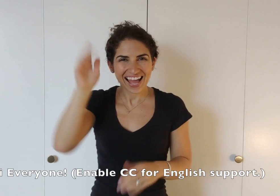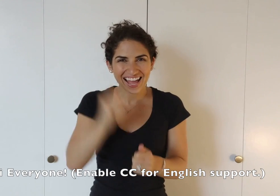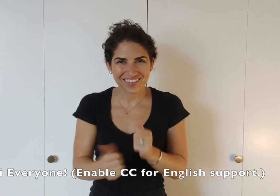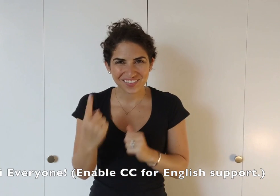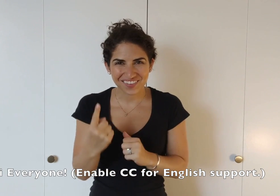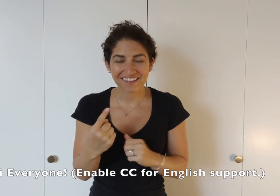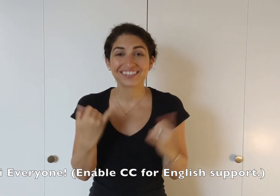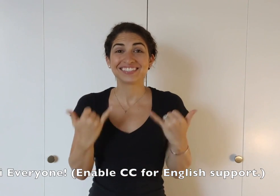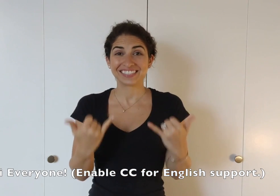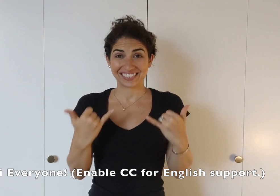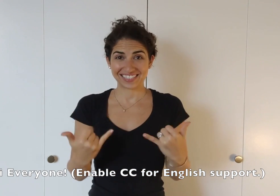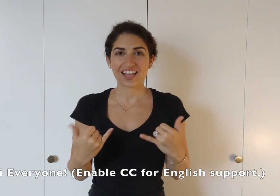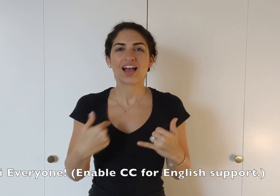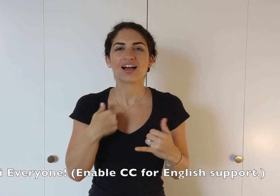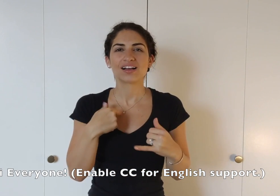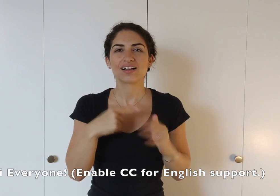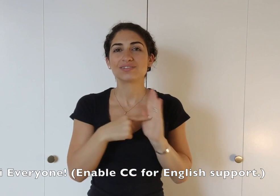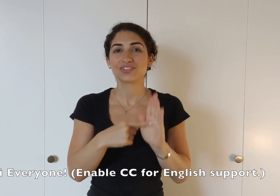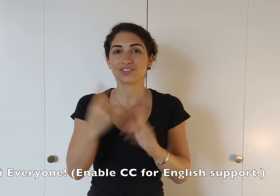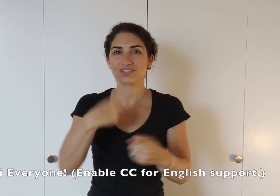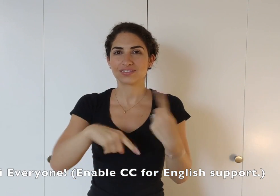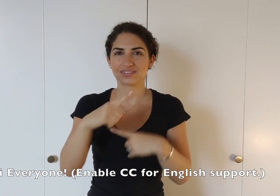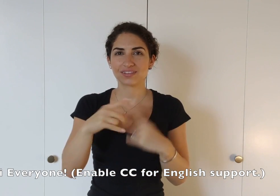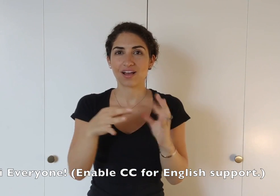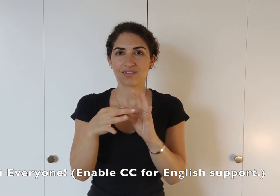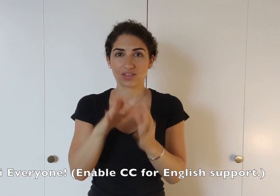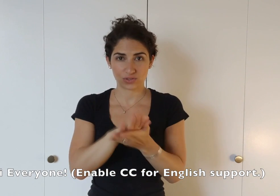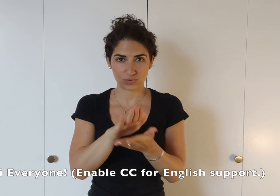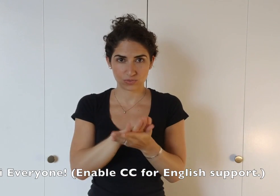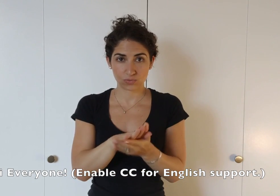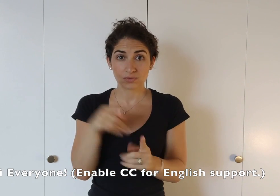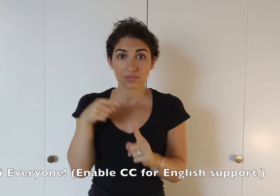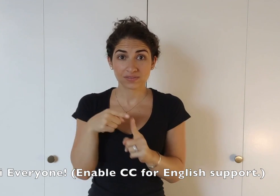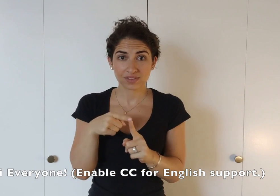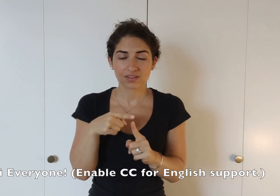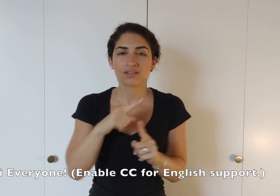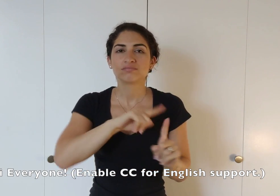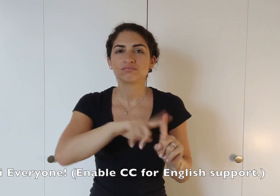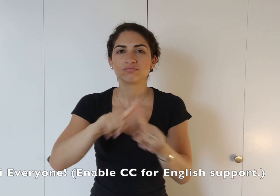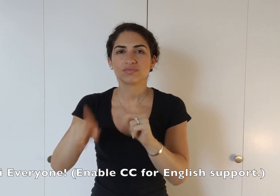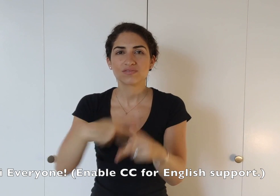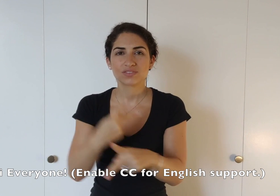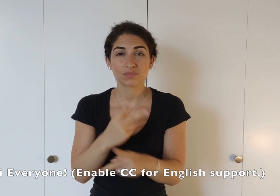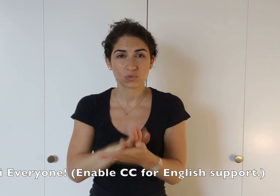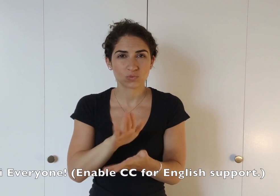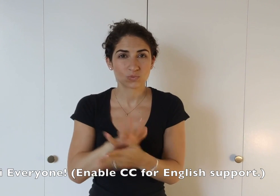Hi everyone! Today I'm going to show signs related to school, specifically...